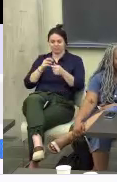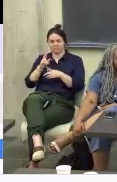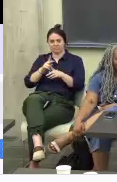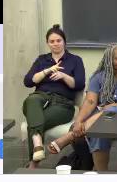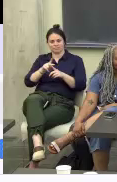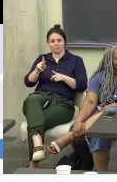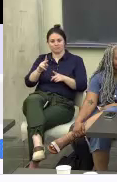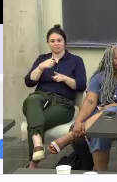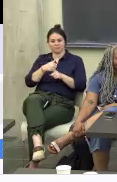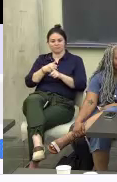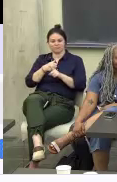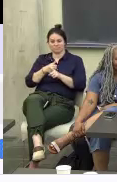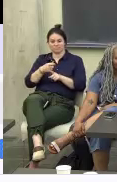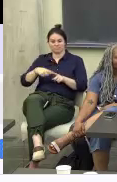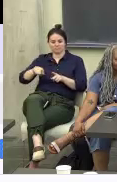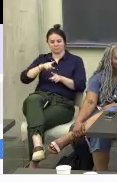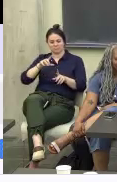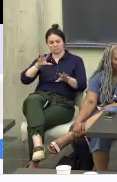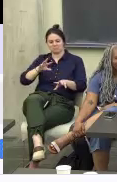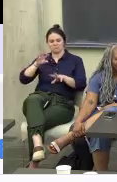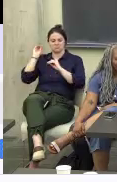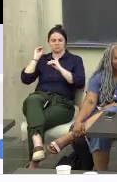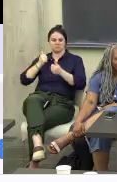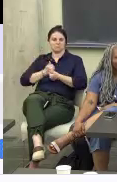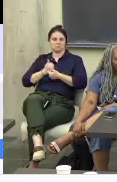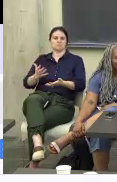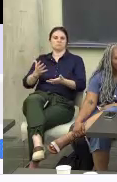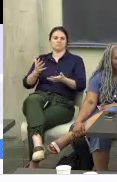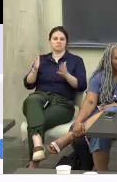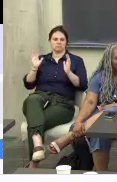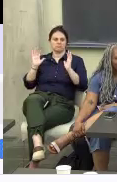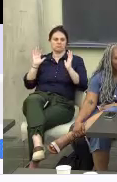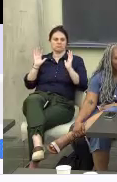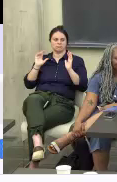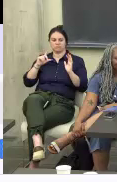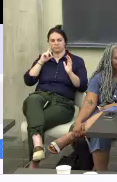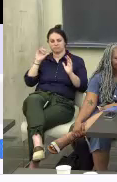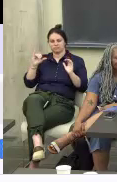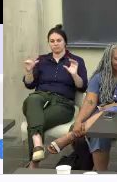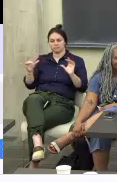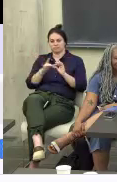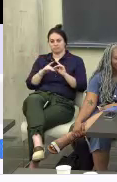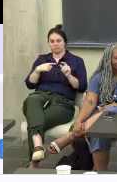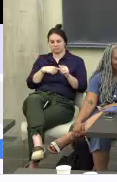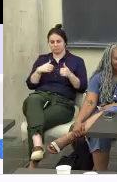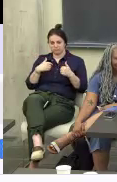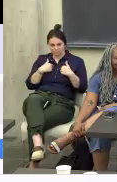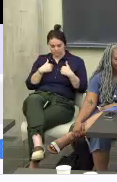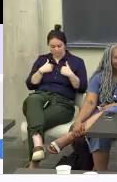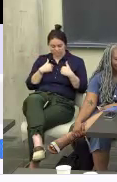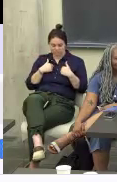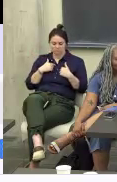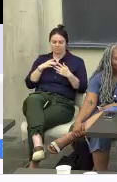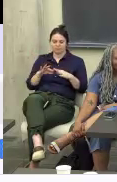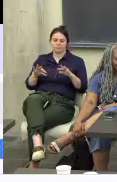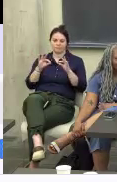who left this field I think that connection that we have is crucial.